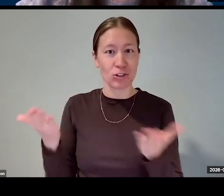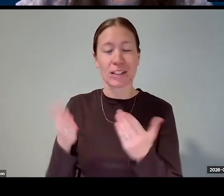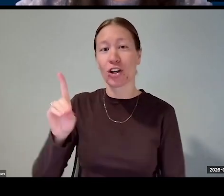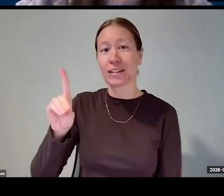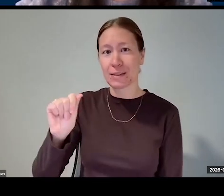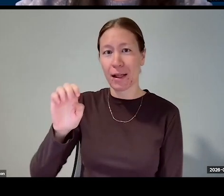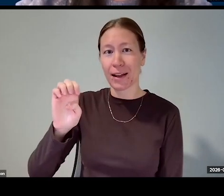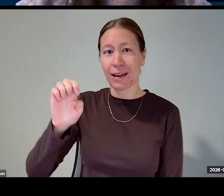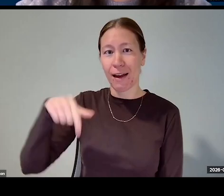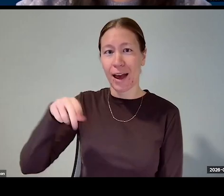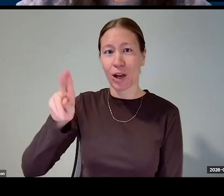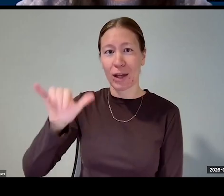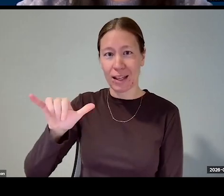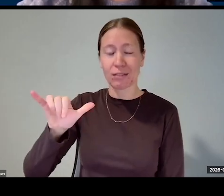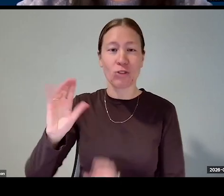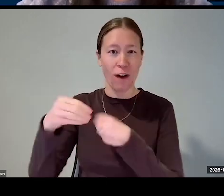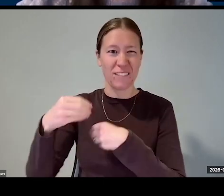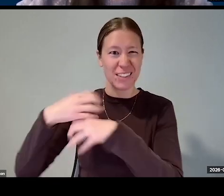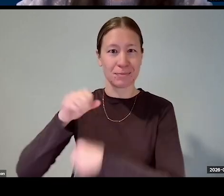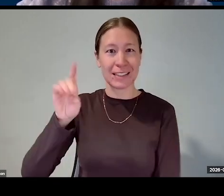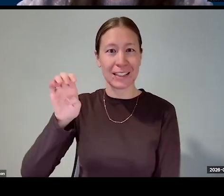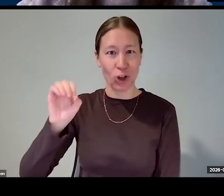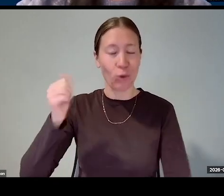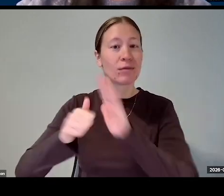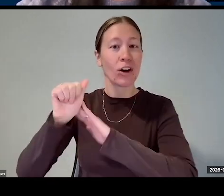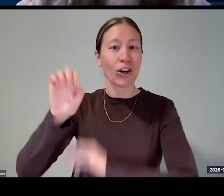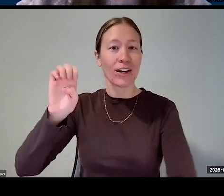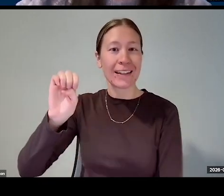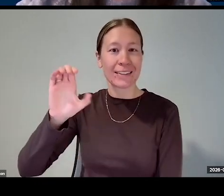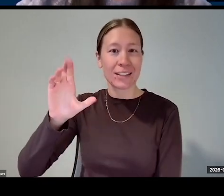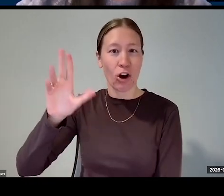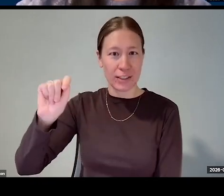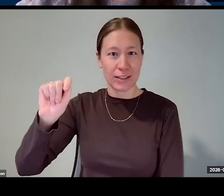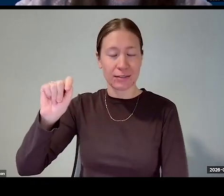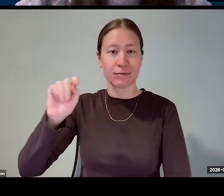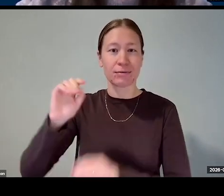which is part of the Equity, Civil Rights and Title IX office here at U of M.